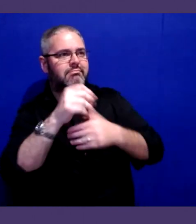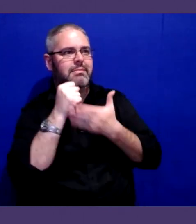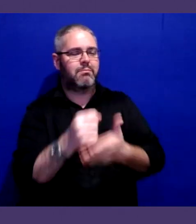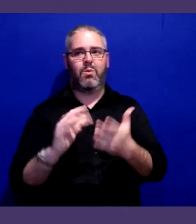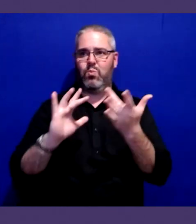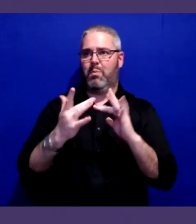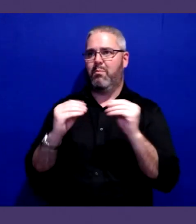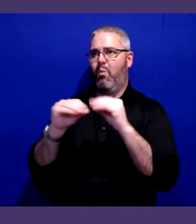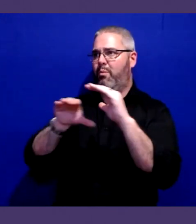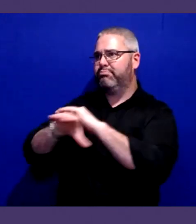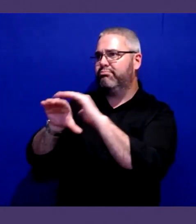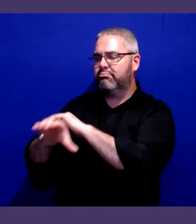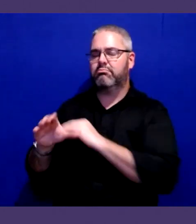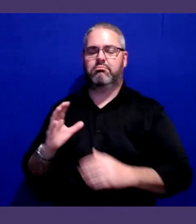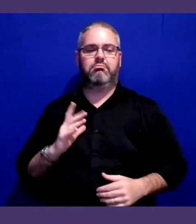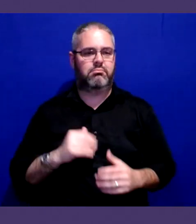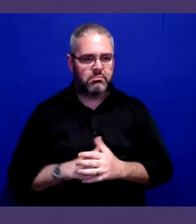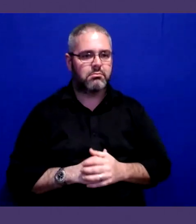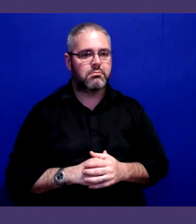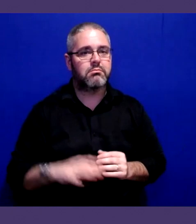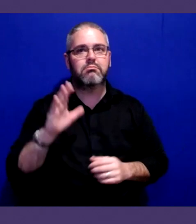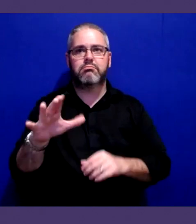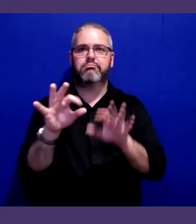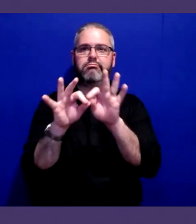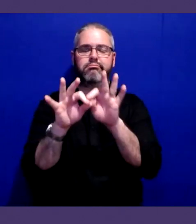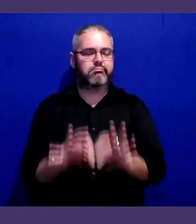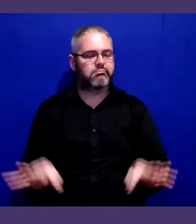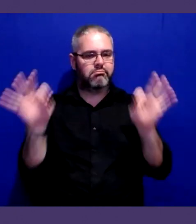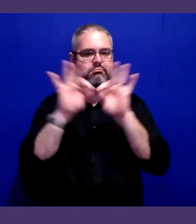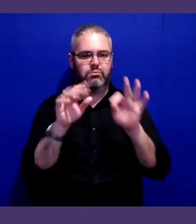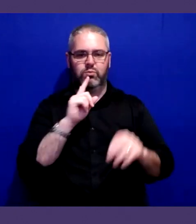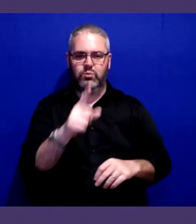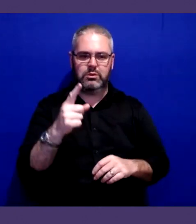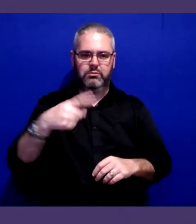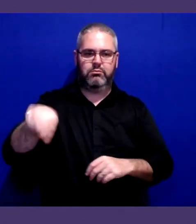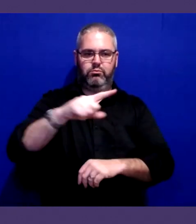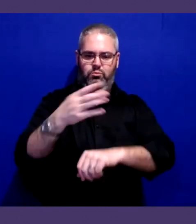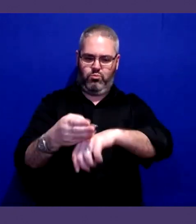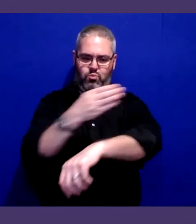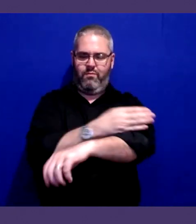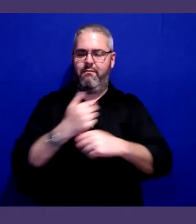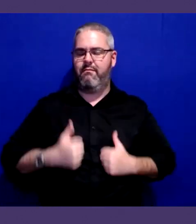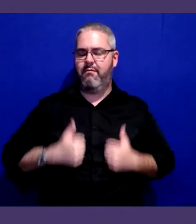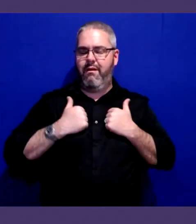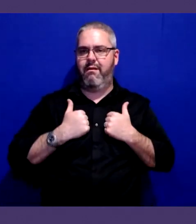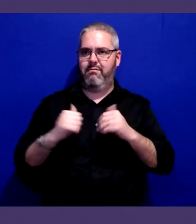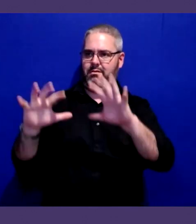They're vital for improving the lives of people with disabilities. They apply whether you're in